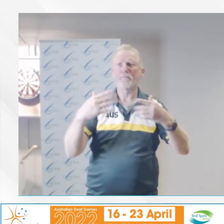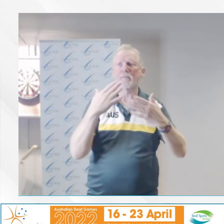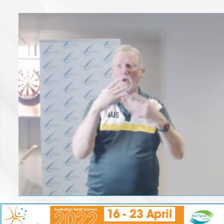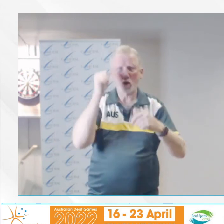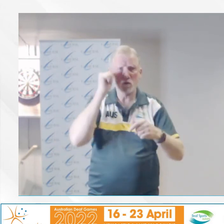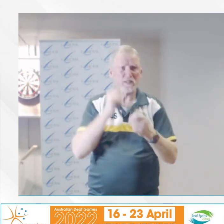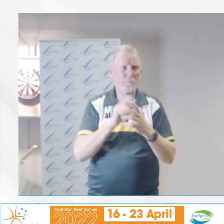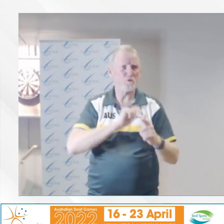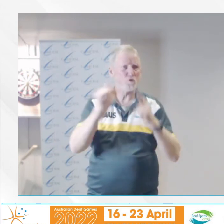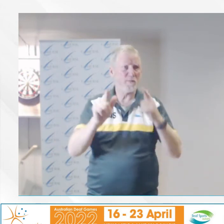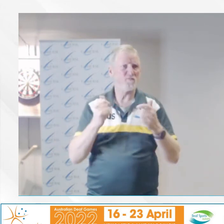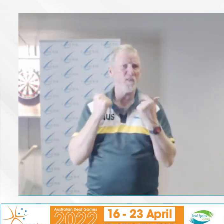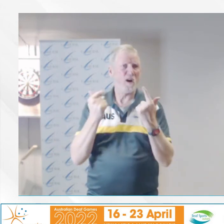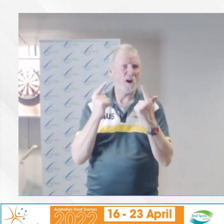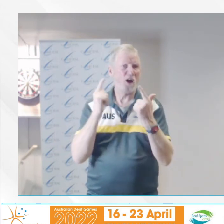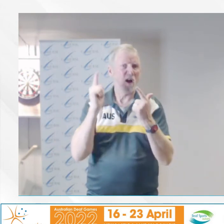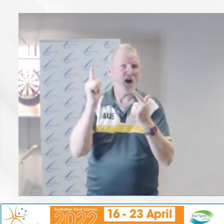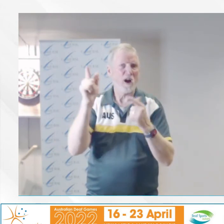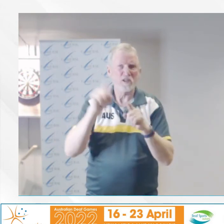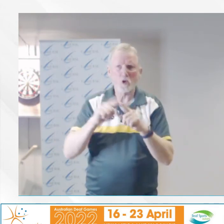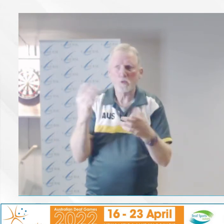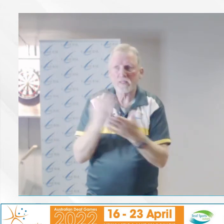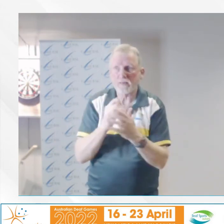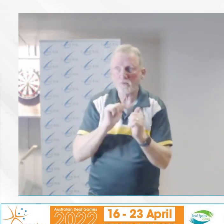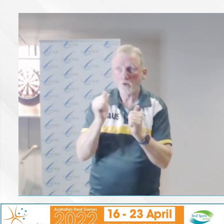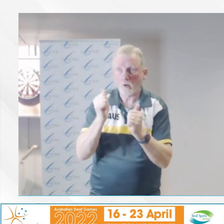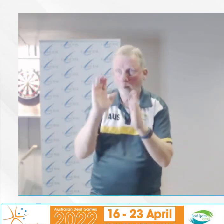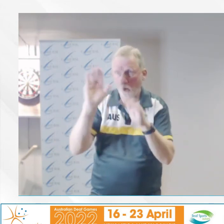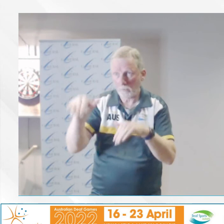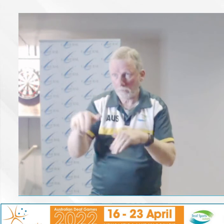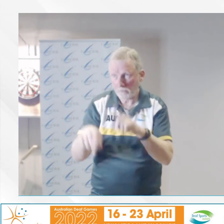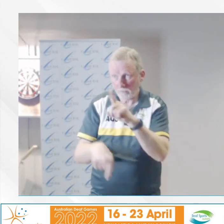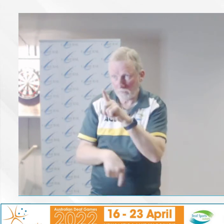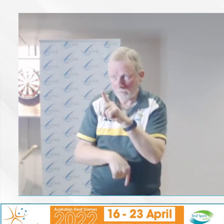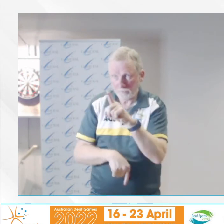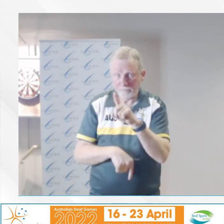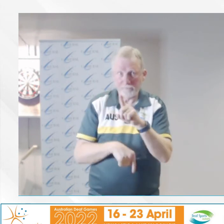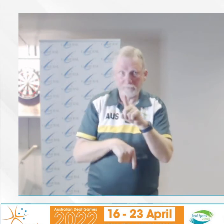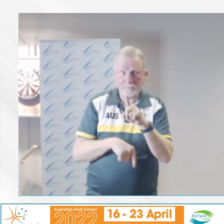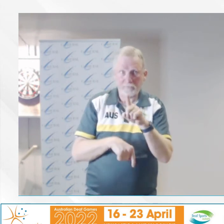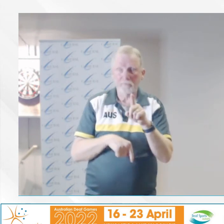everybody coming along tonight i know some of you have traveled a really long way so i ask that you